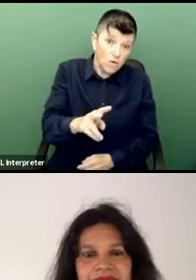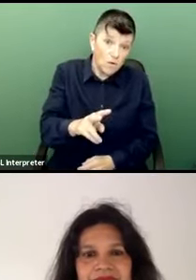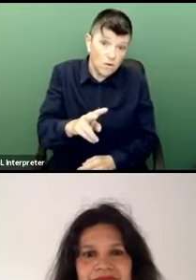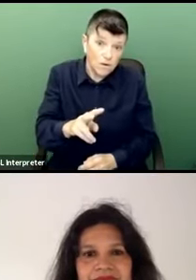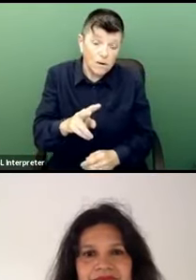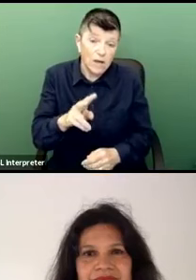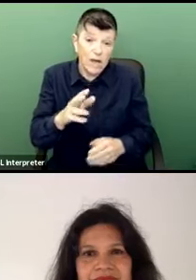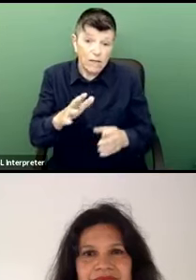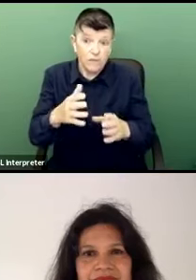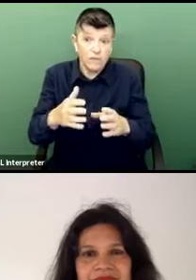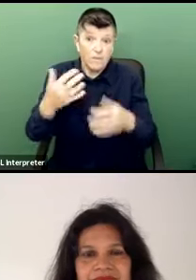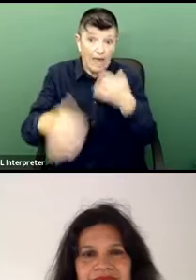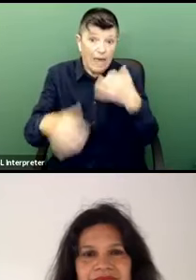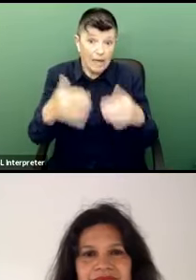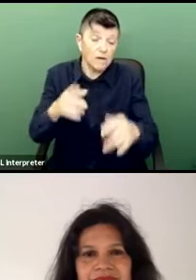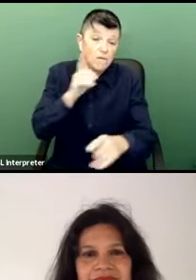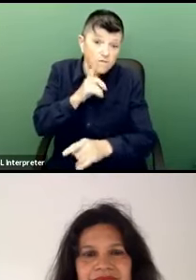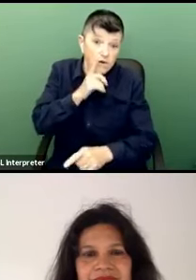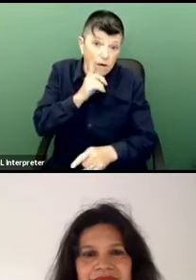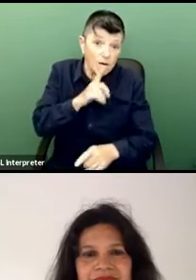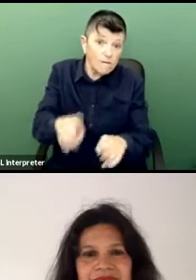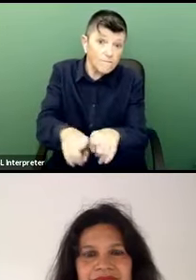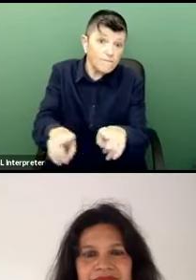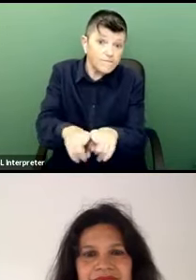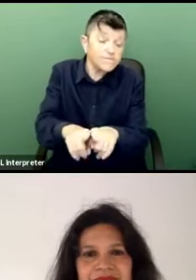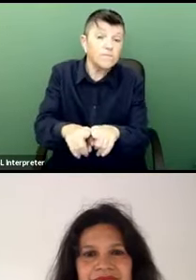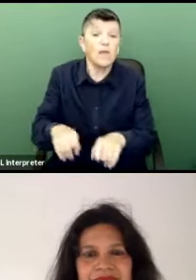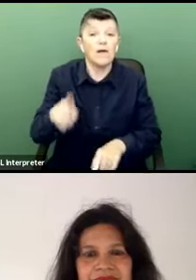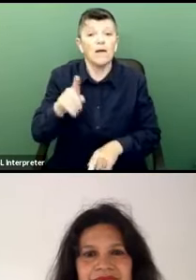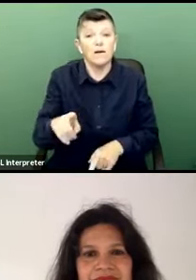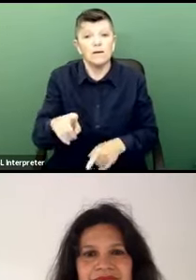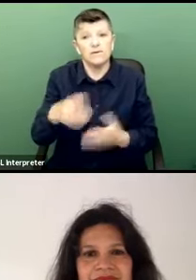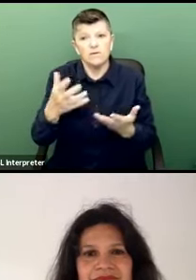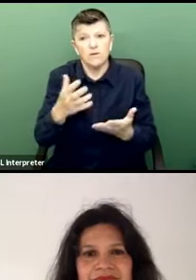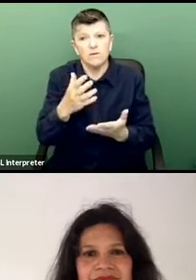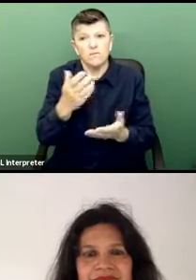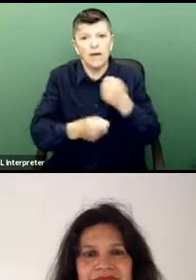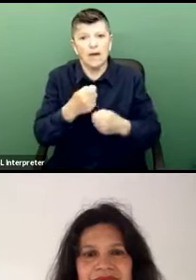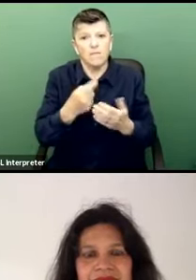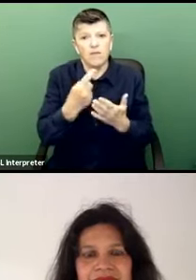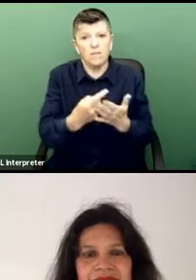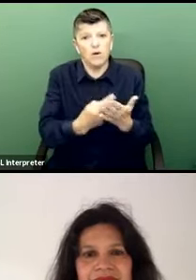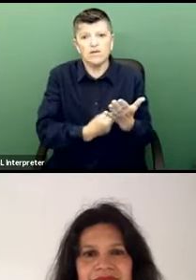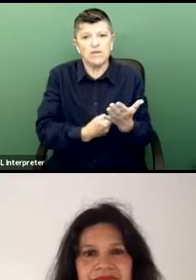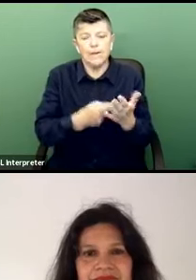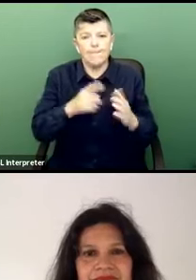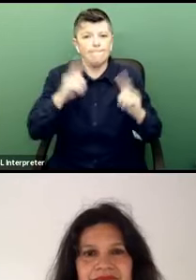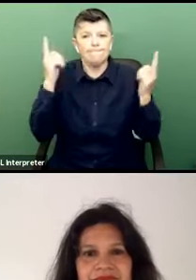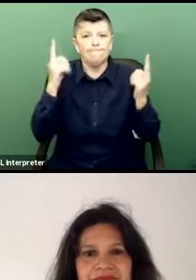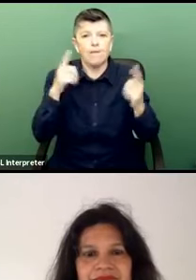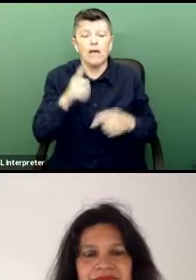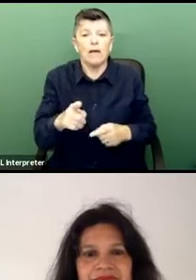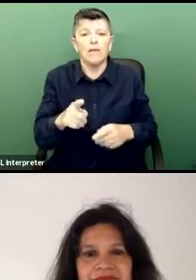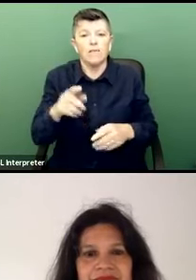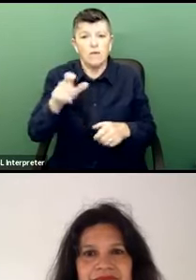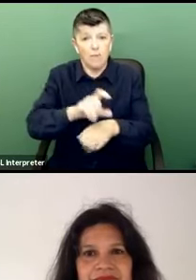but people did not rise to do very much about it just regard it to be very